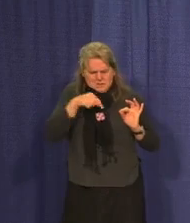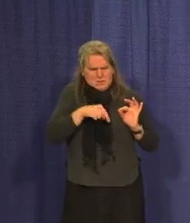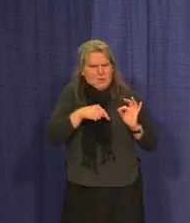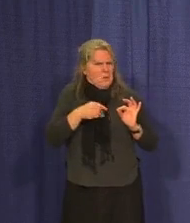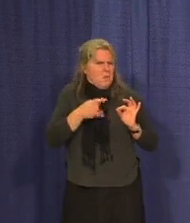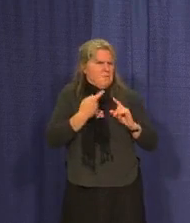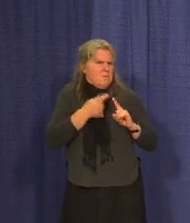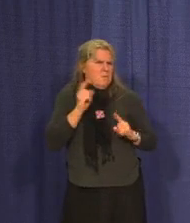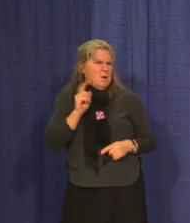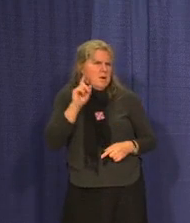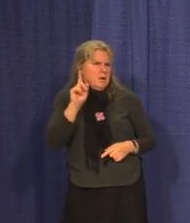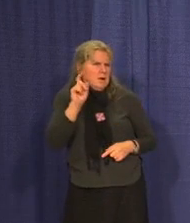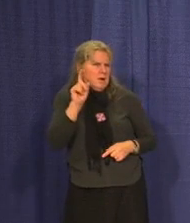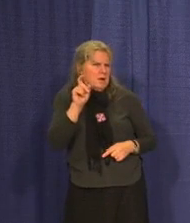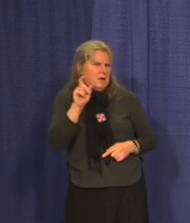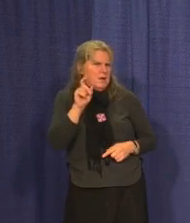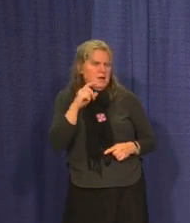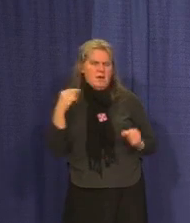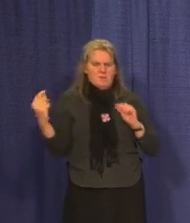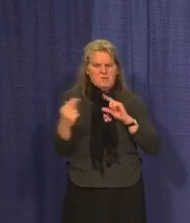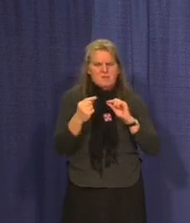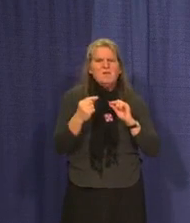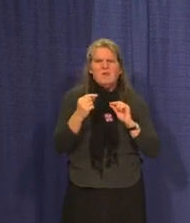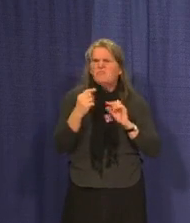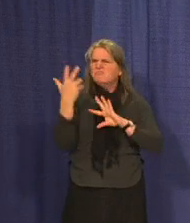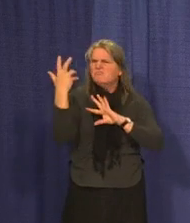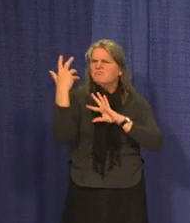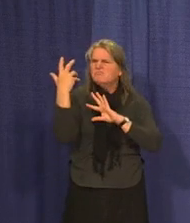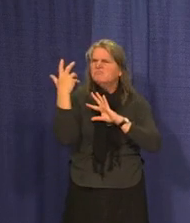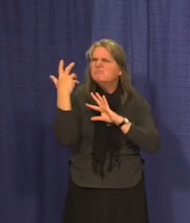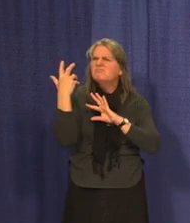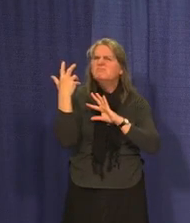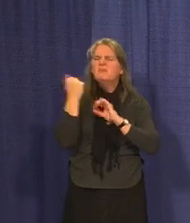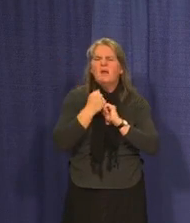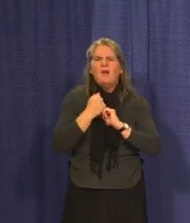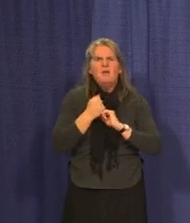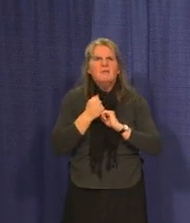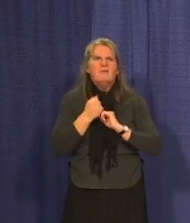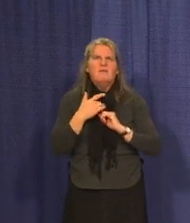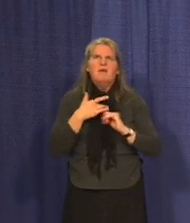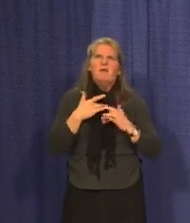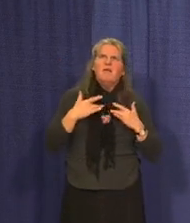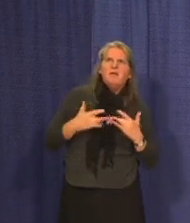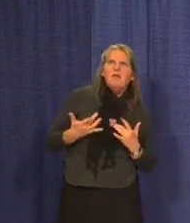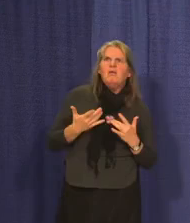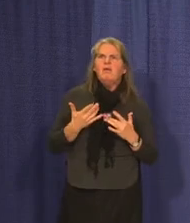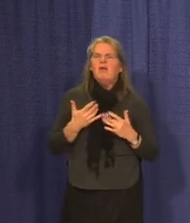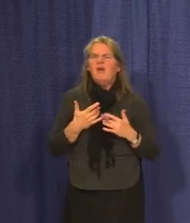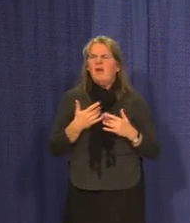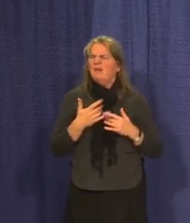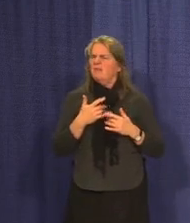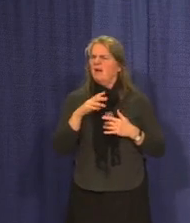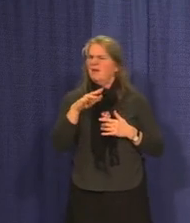have heard through the grapevine. COVID rumours can be damaging, damaging to morale and to our